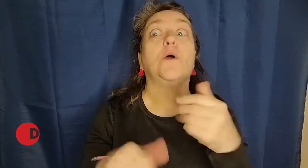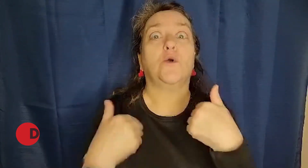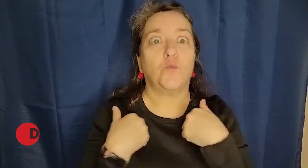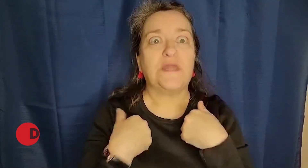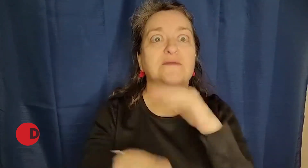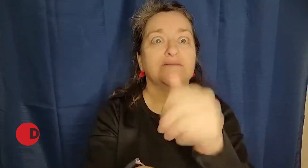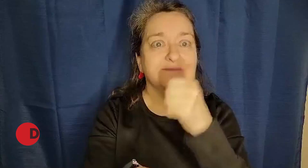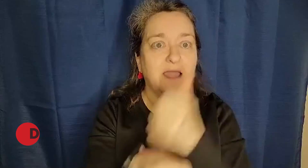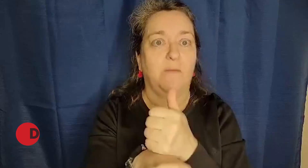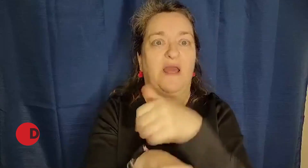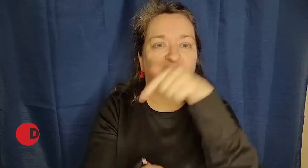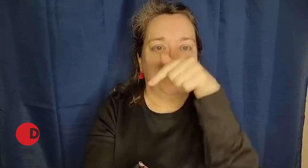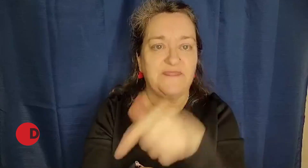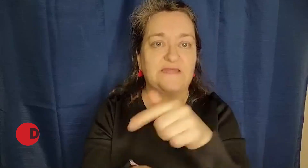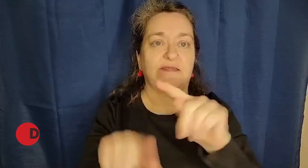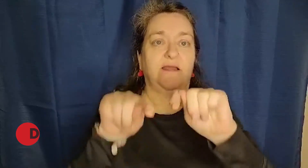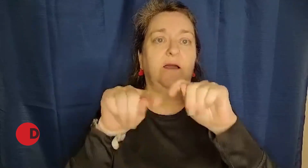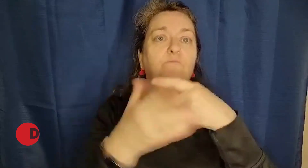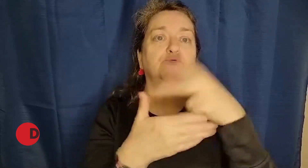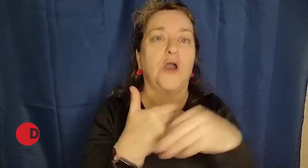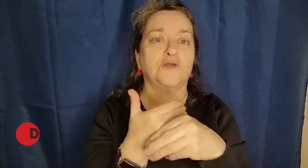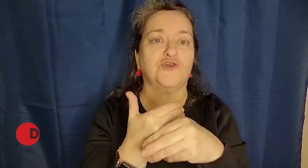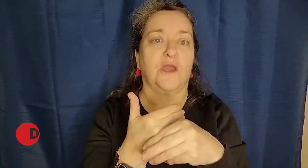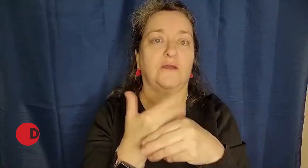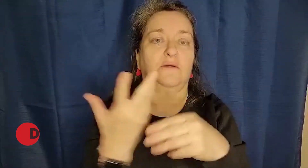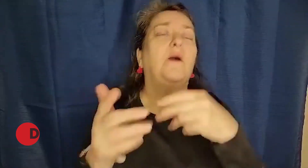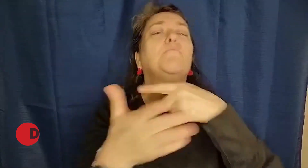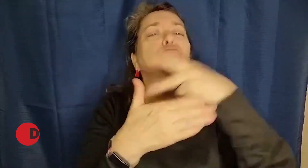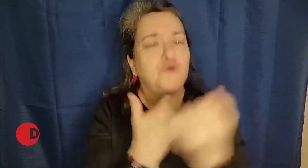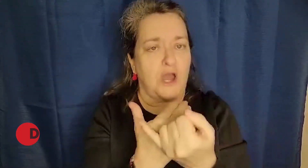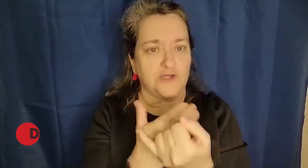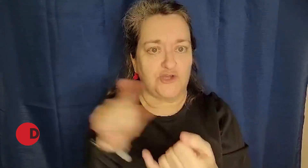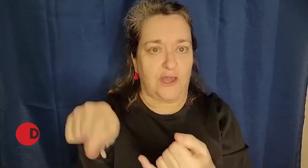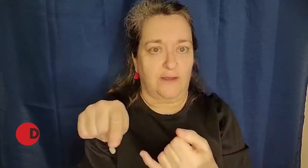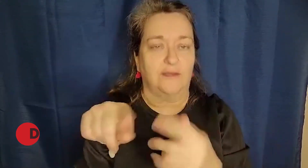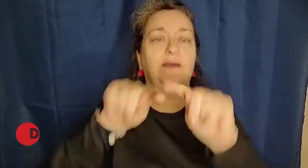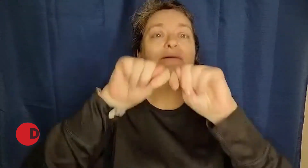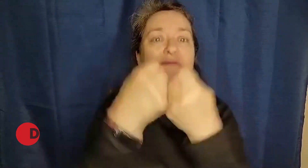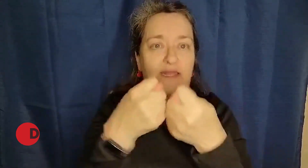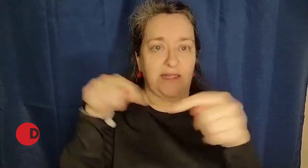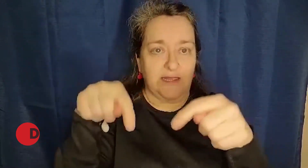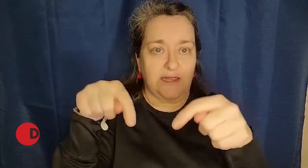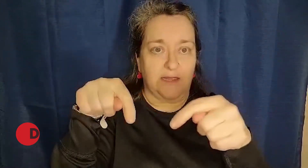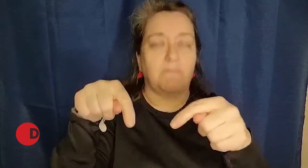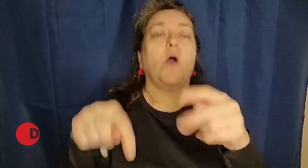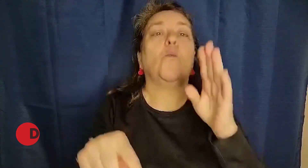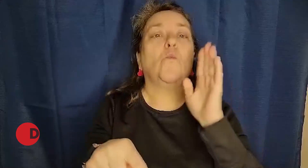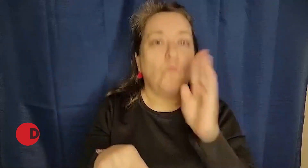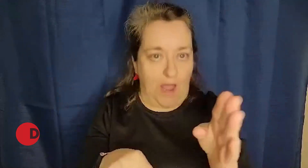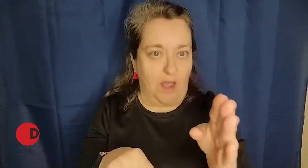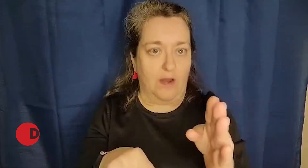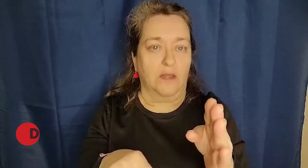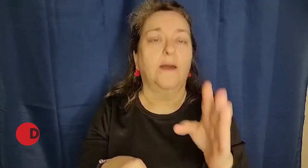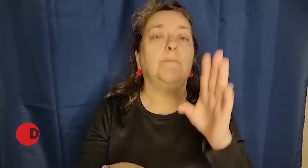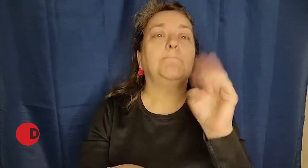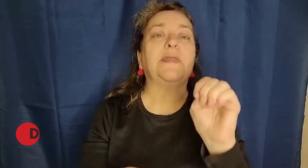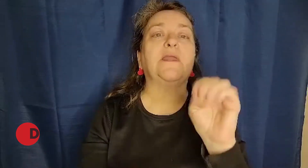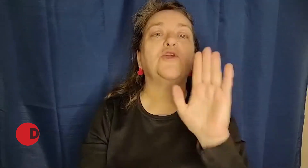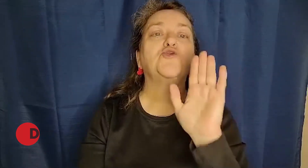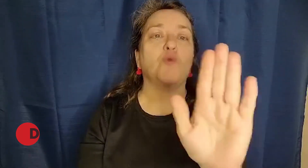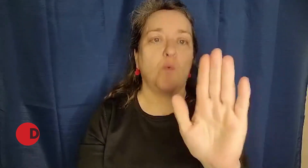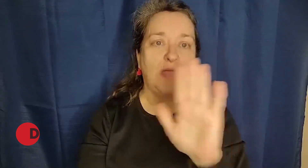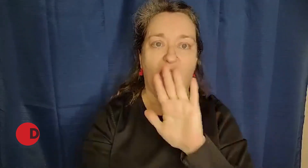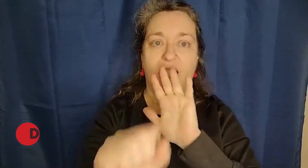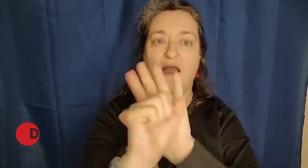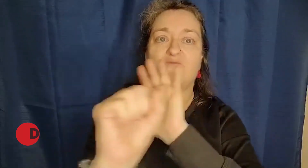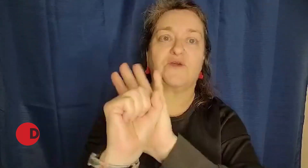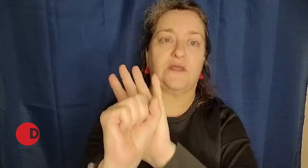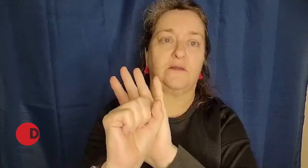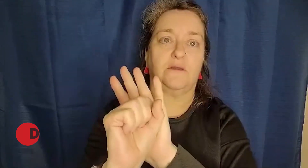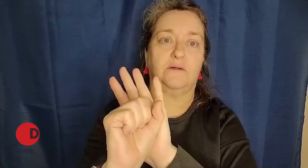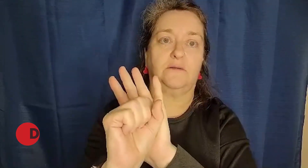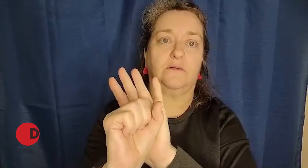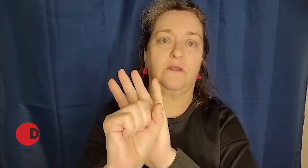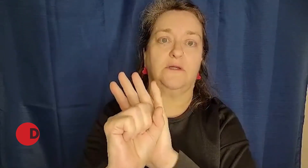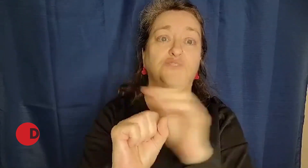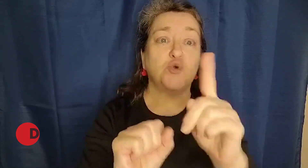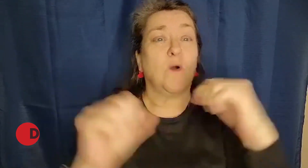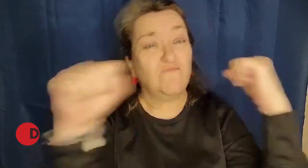So, we set up this project and the team will be your advocate so you